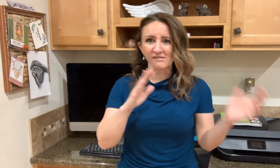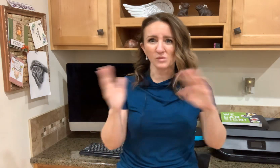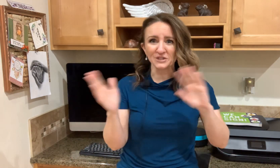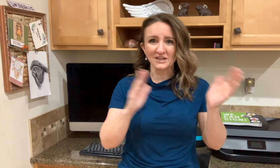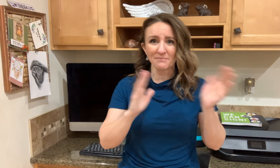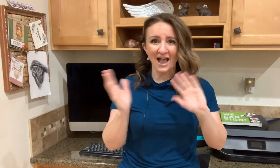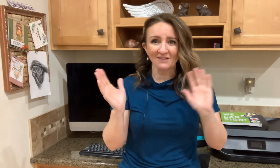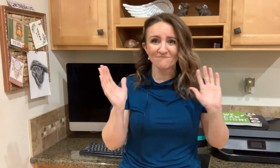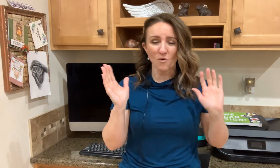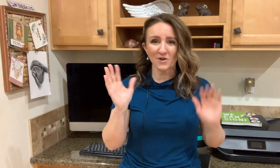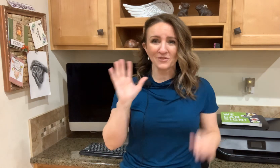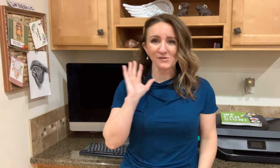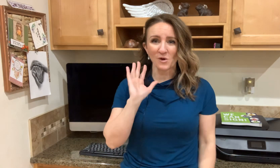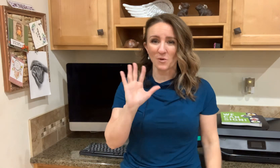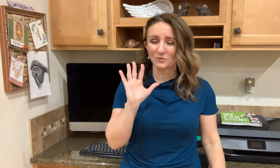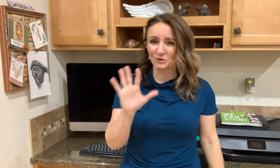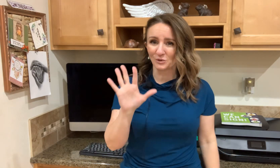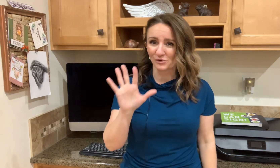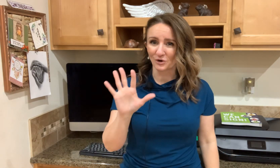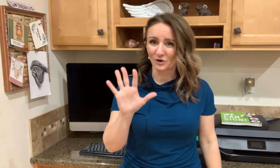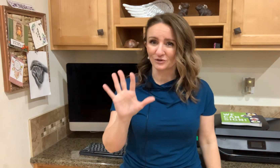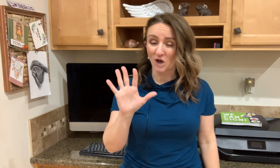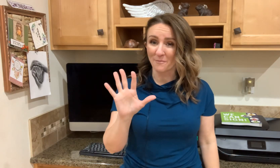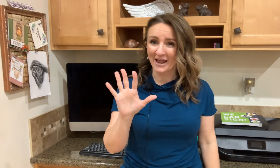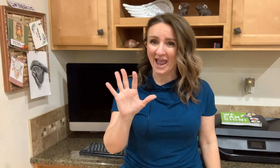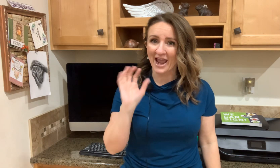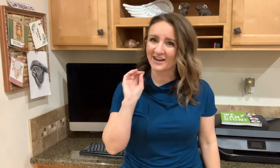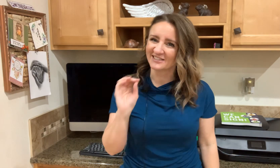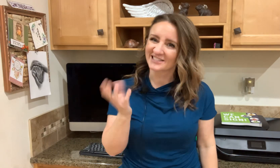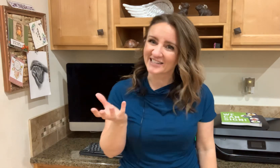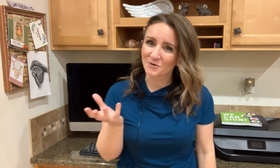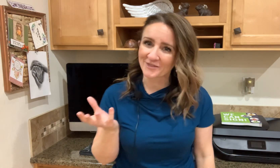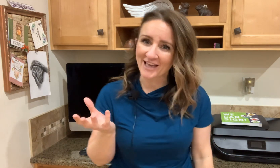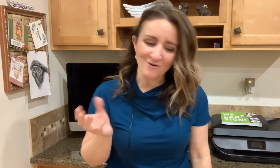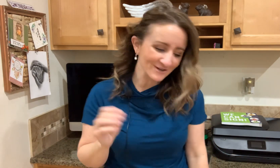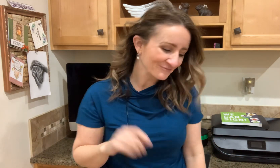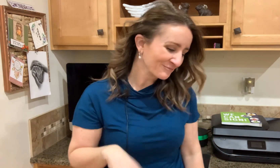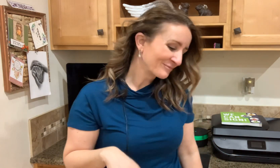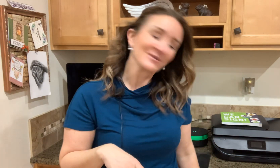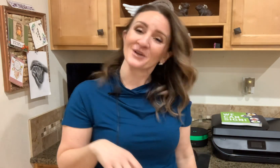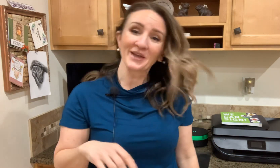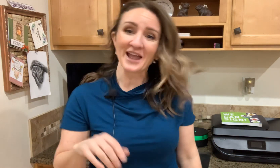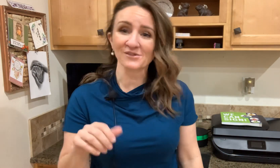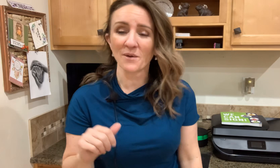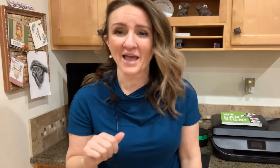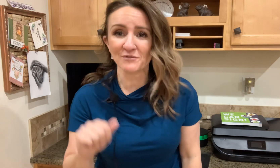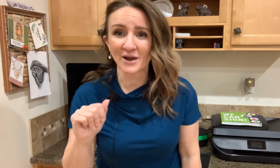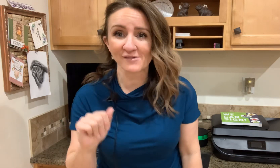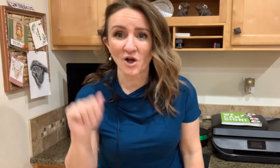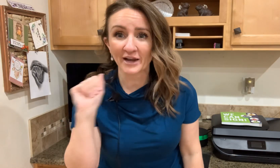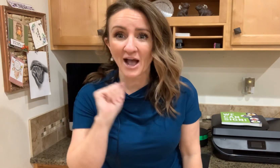switching back and forth, so choose your dominant hand and stick with that one. Okay so I'm gonna have you guys all put up,